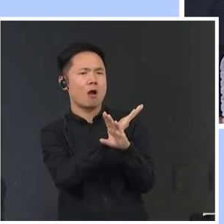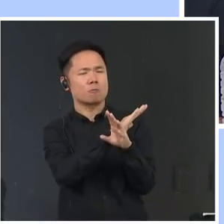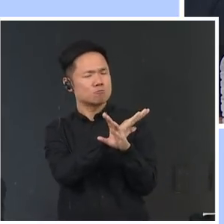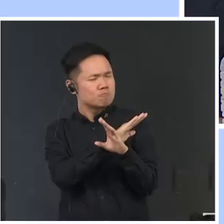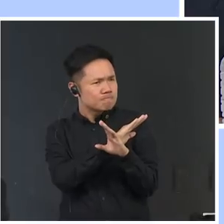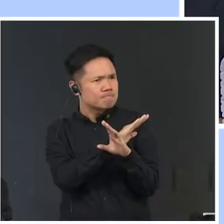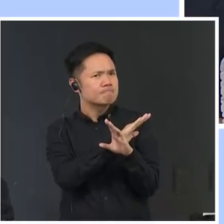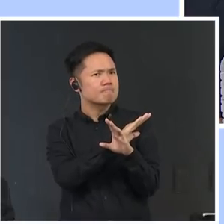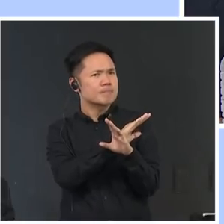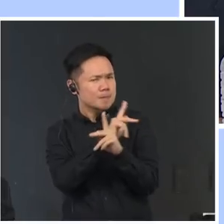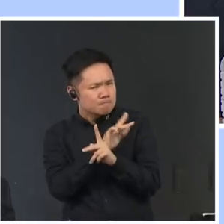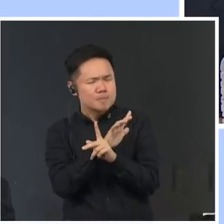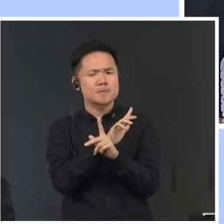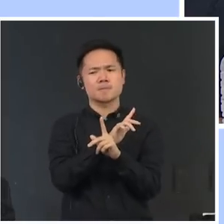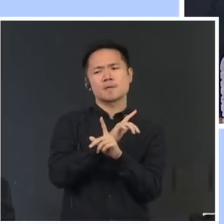And the same would go for family members.